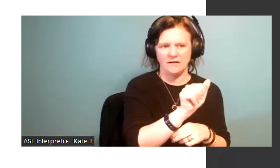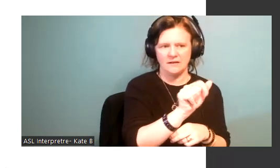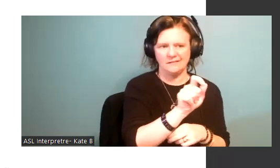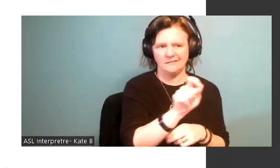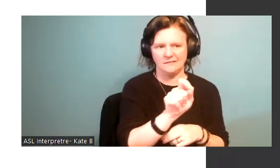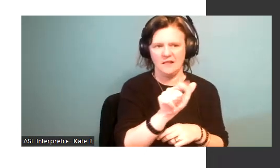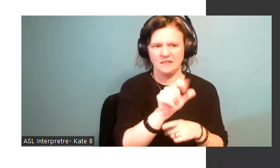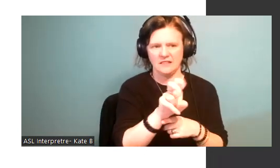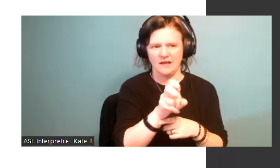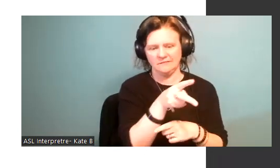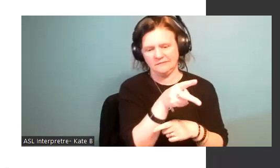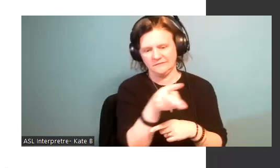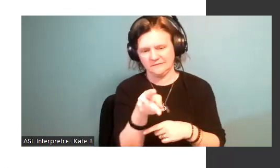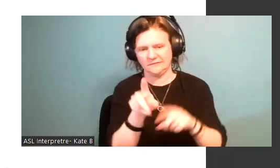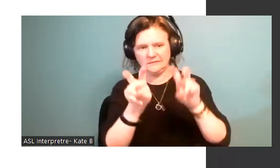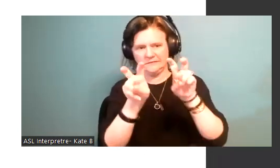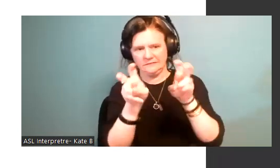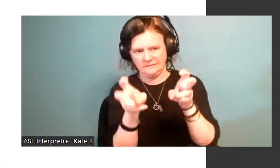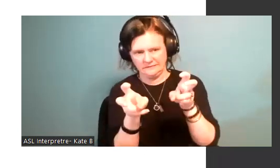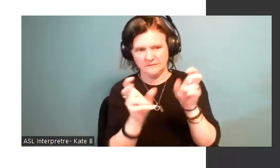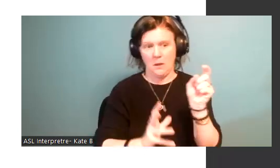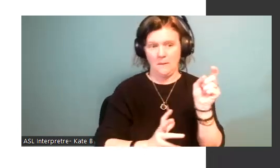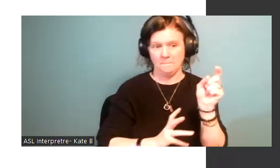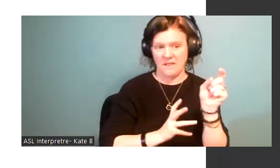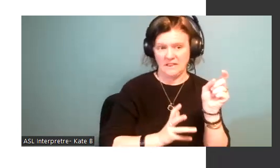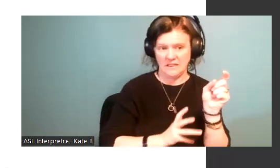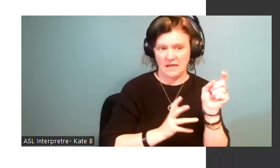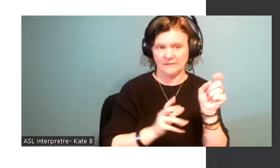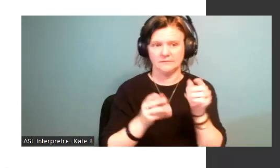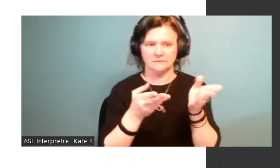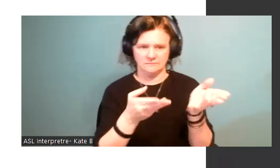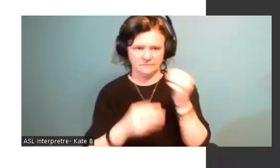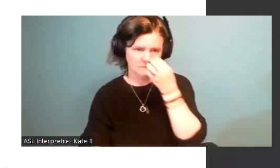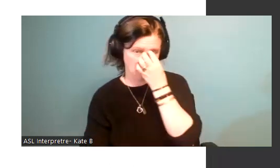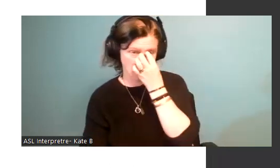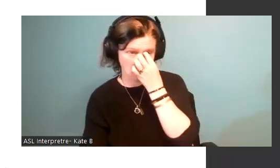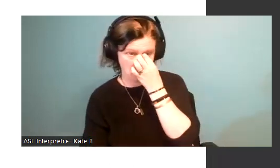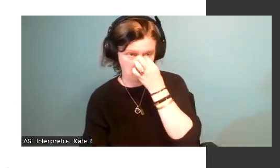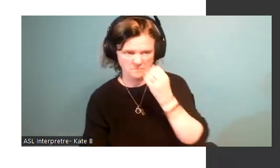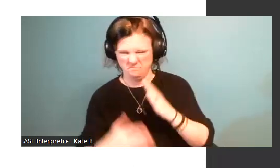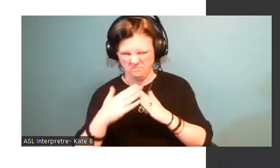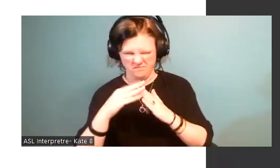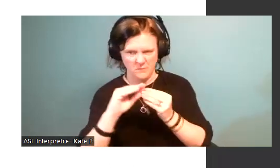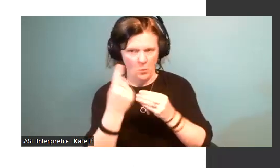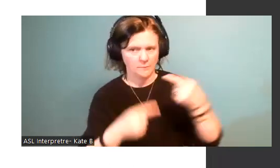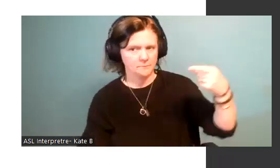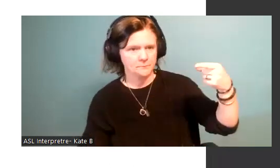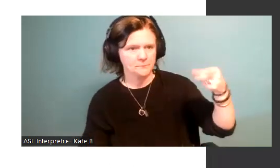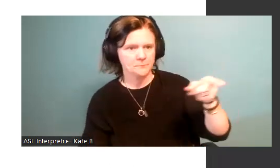went dynamic content changes. We have an example here of a basic ARIA live. You need to add